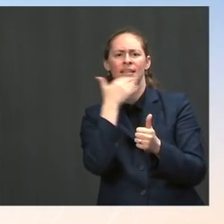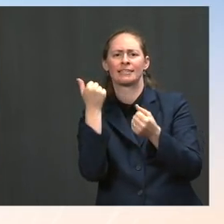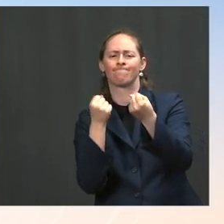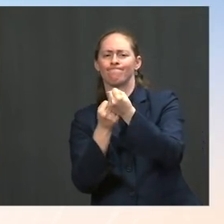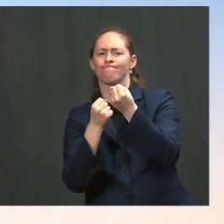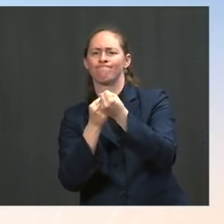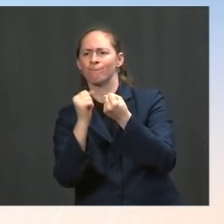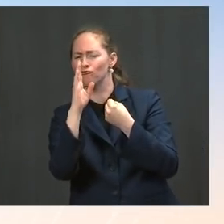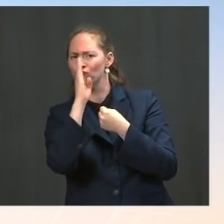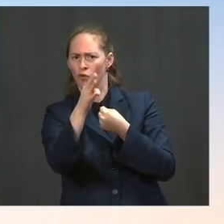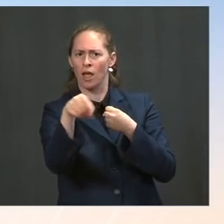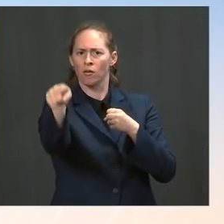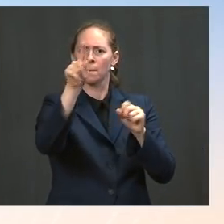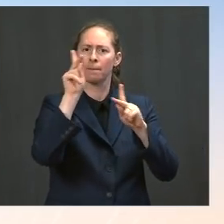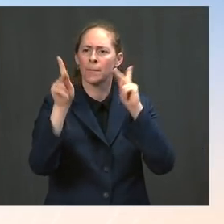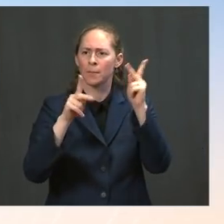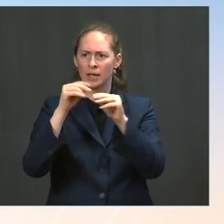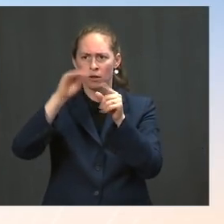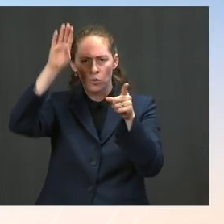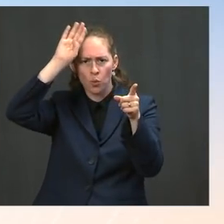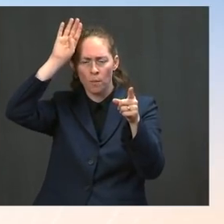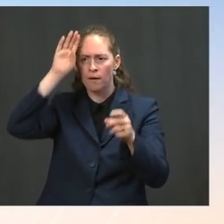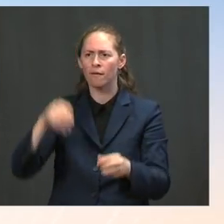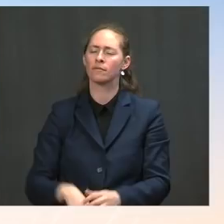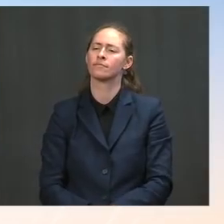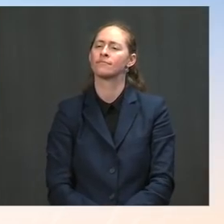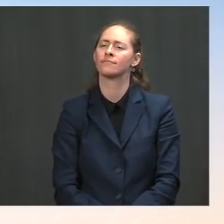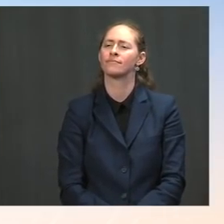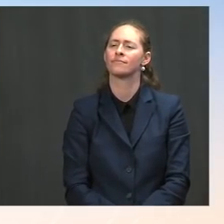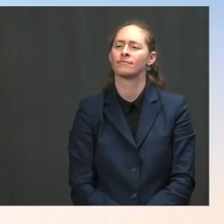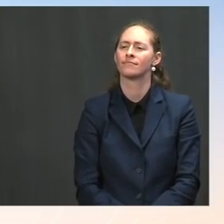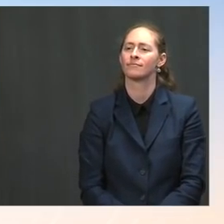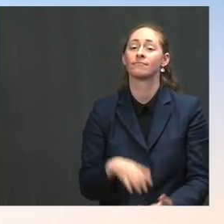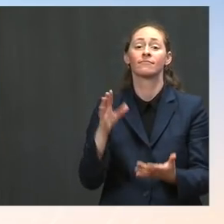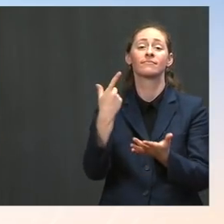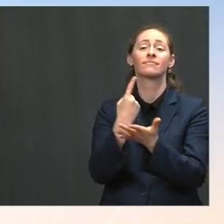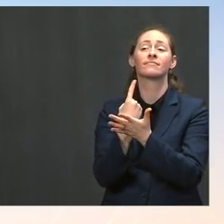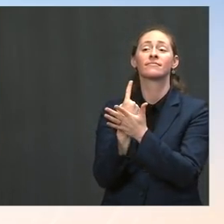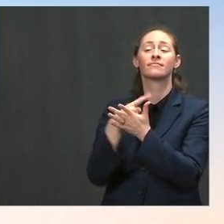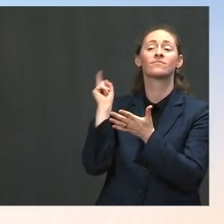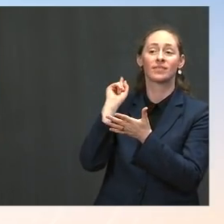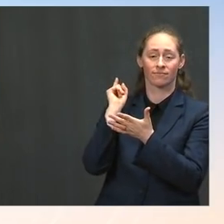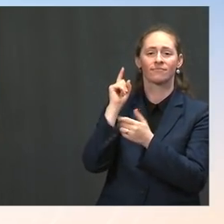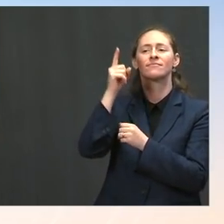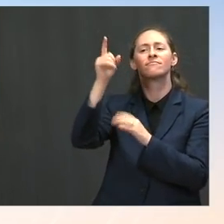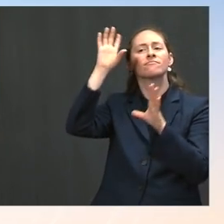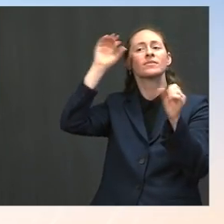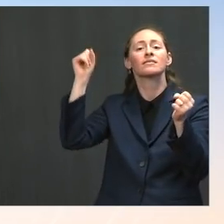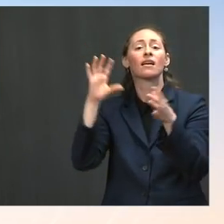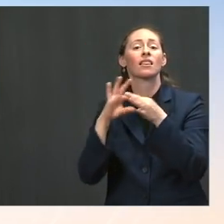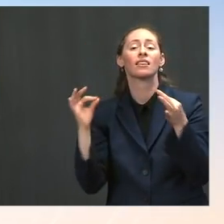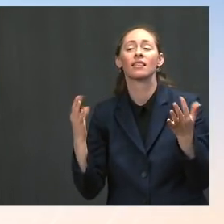that what the President said yesterday -- or sorry, not yesterday -- last week stands, which is that there has been longstanding concern about